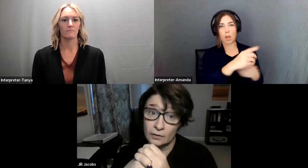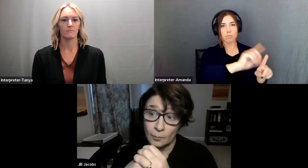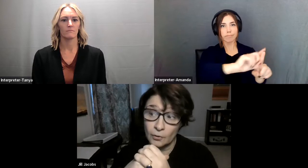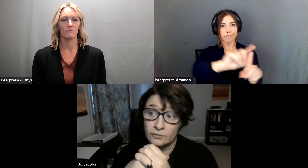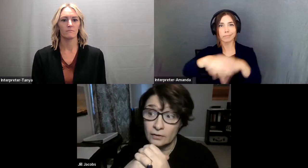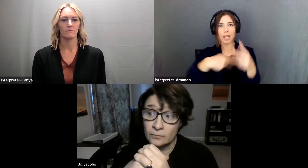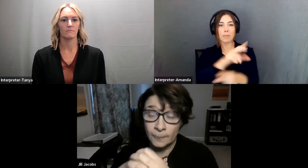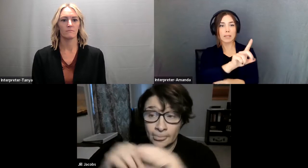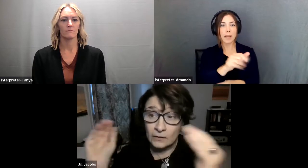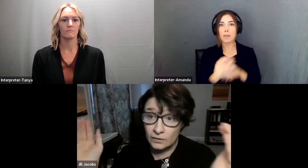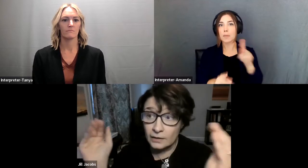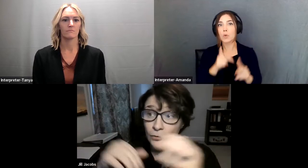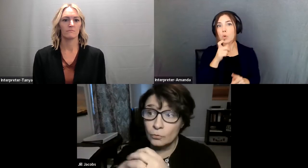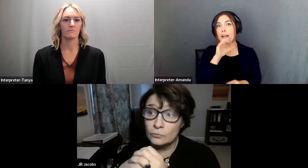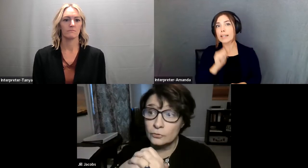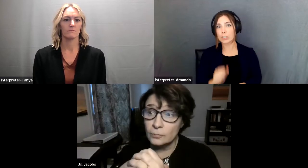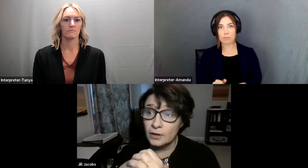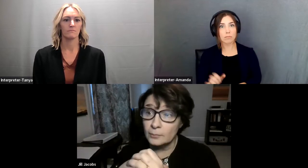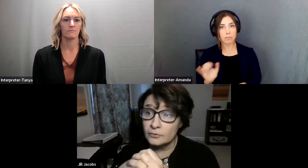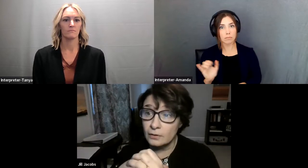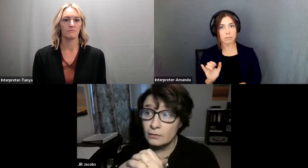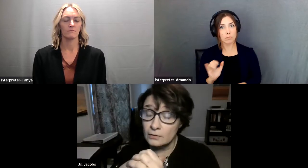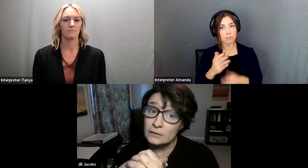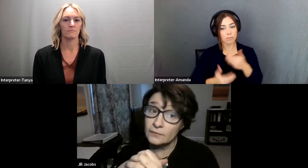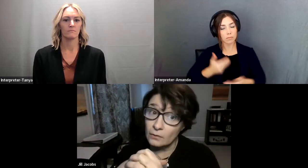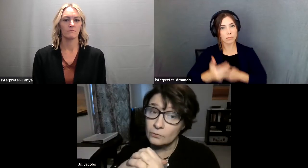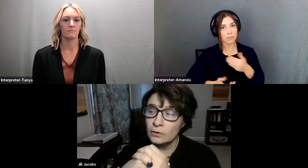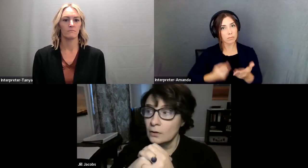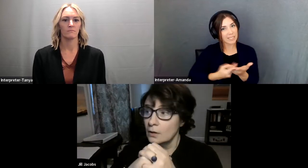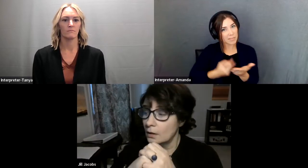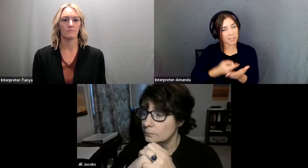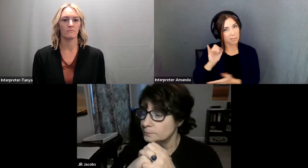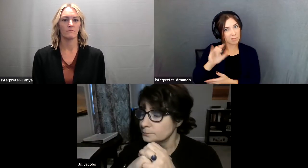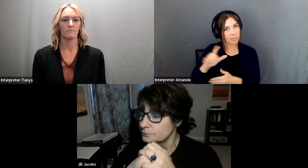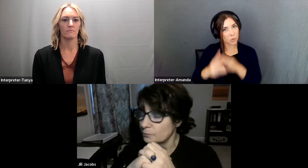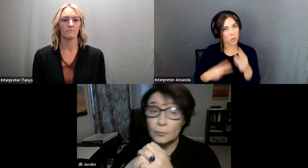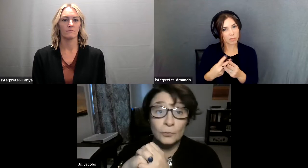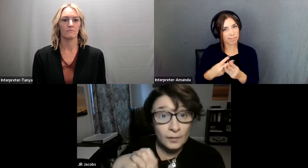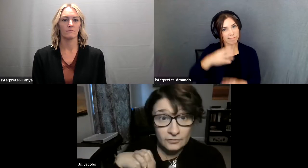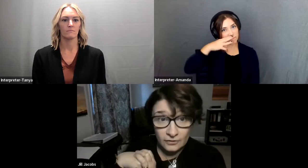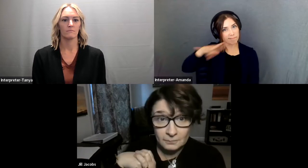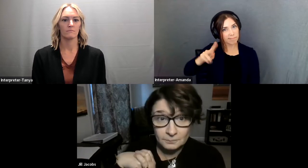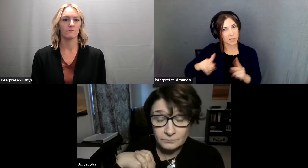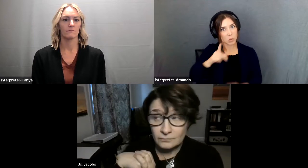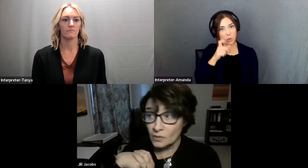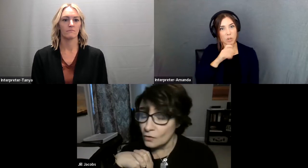in that process. IL world we sometimes leave out people who are aging.